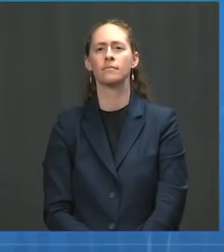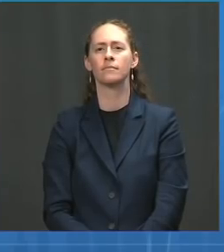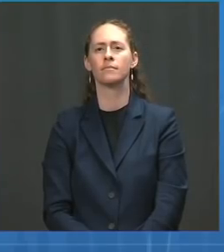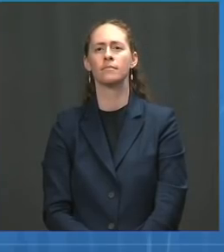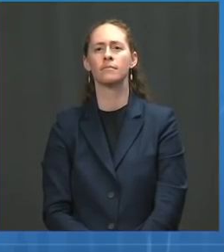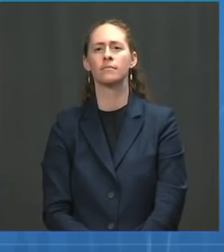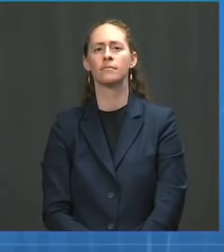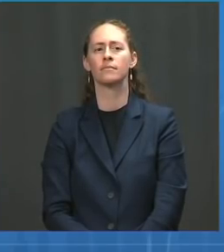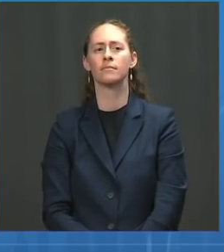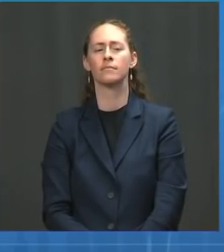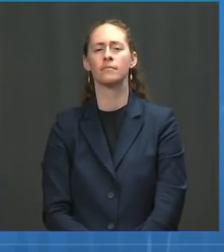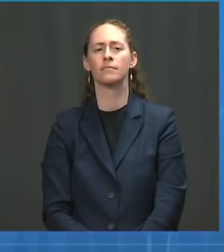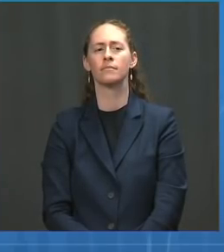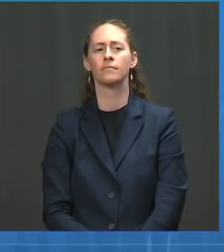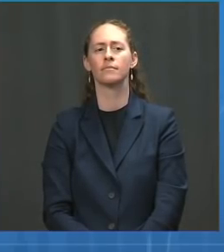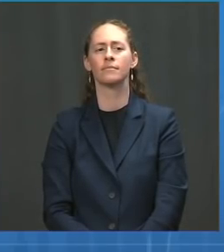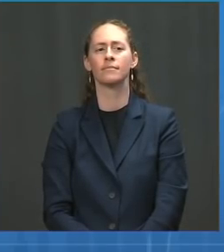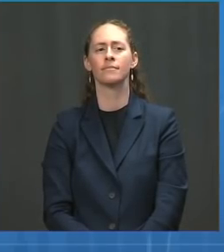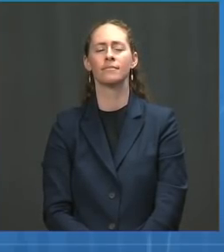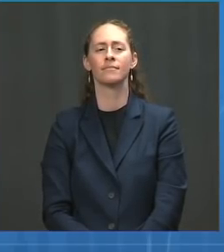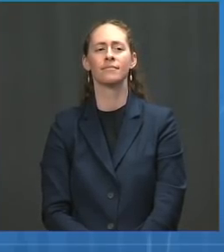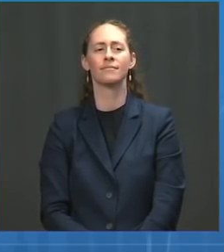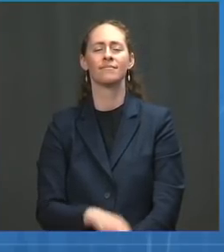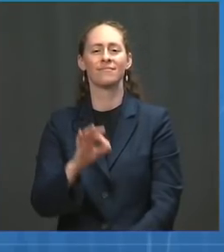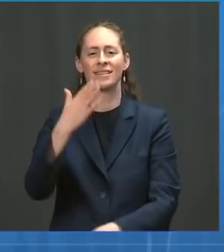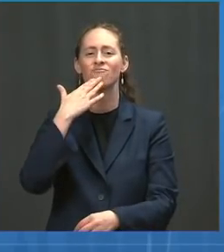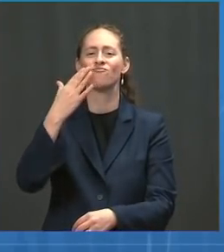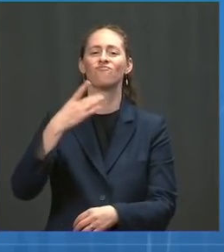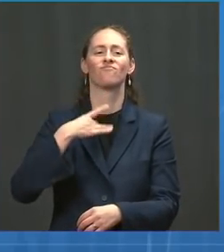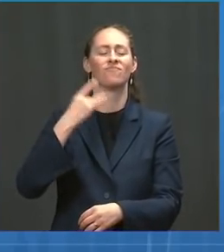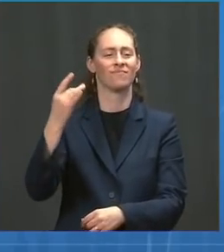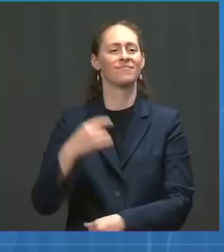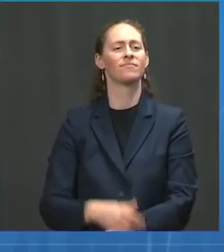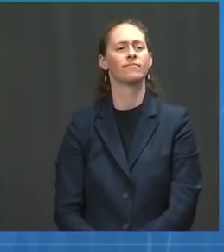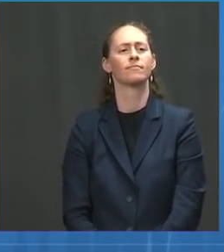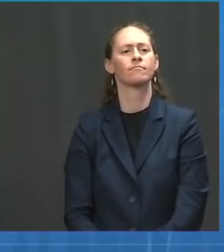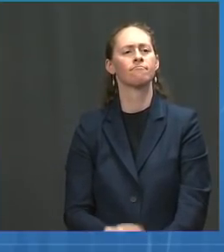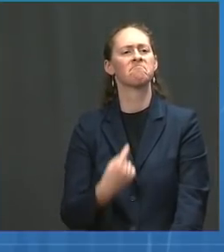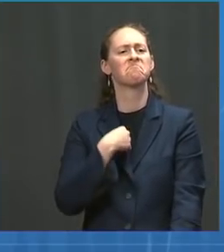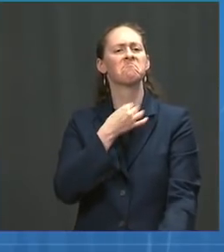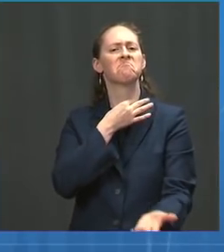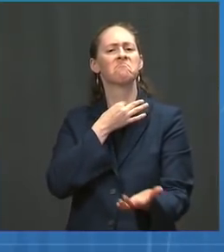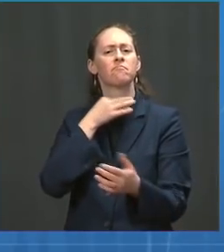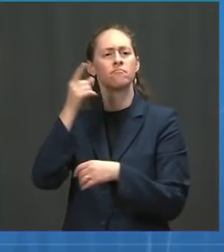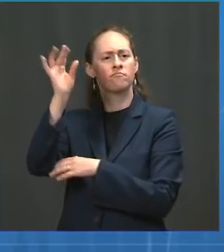The Press: Hi. Thanks for taking my question. I wanted to ask about the federal assistance being offered to states that are hit hard by COVID.